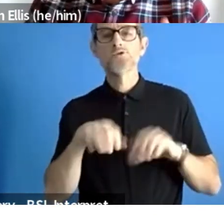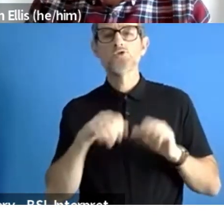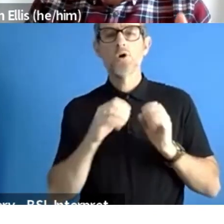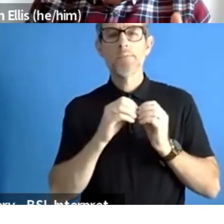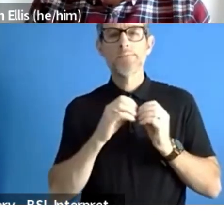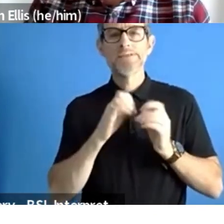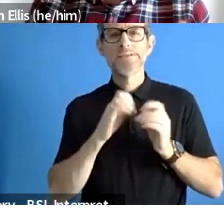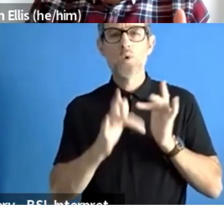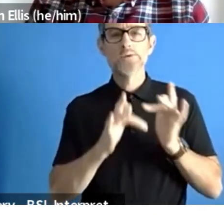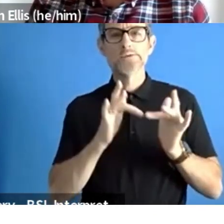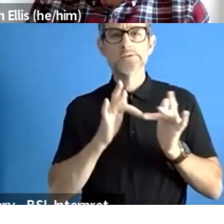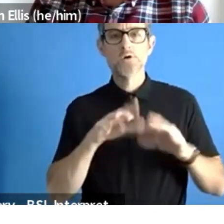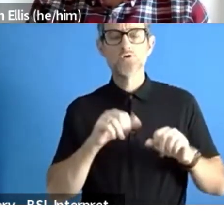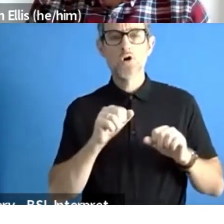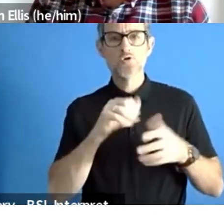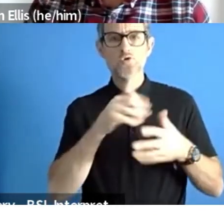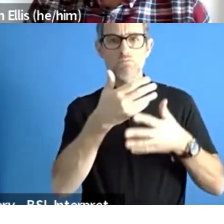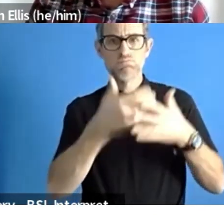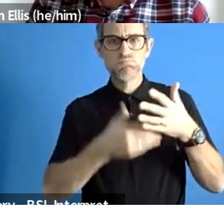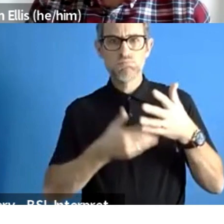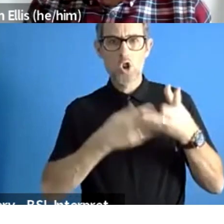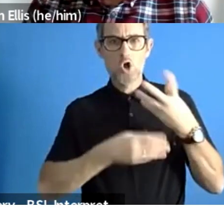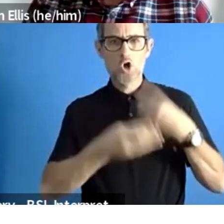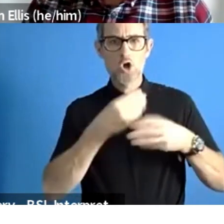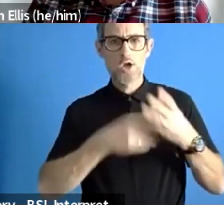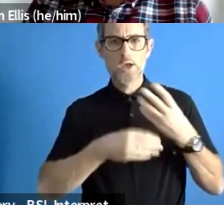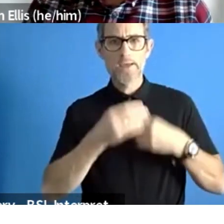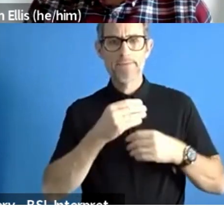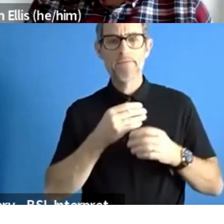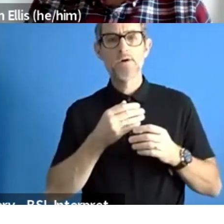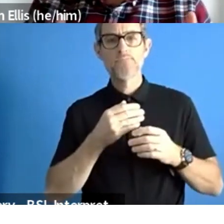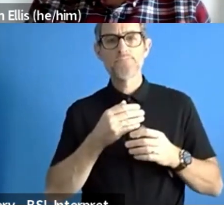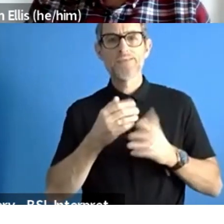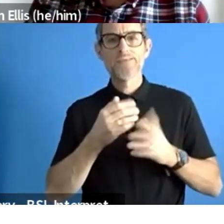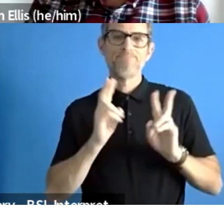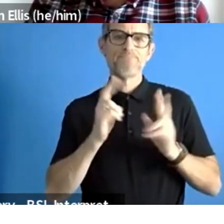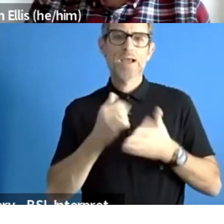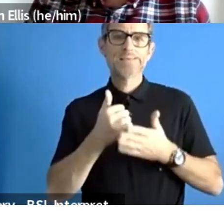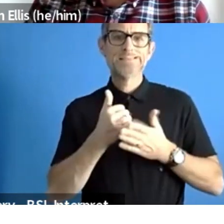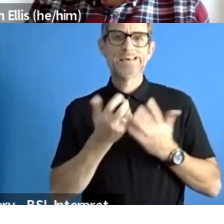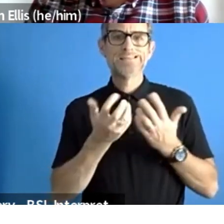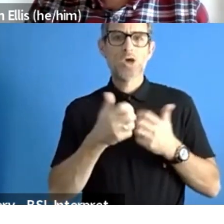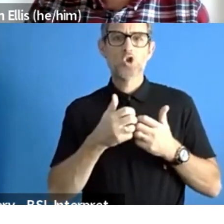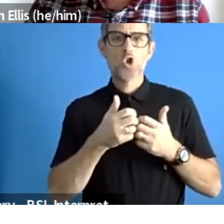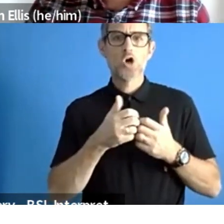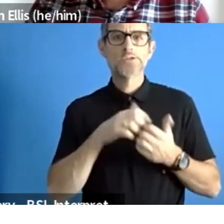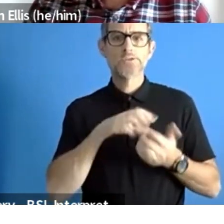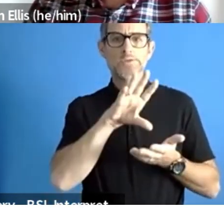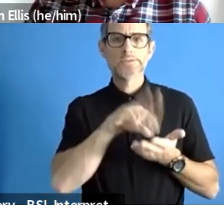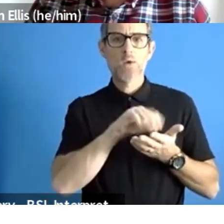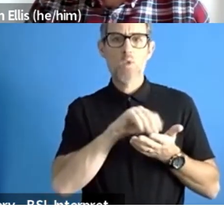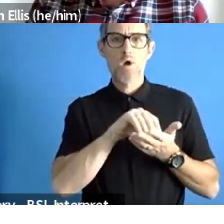I started with a BBC website, I downloaded a screen reader, a free one and started